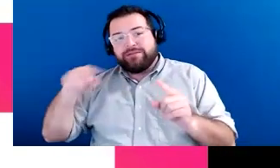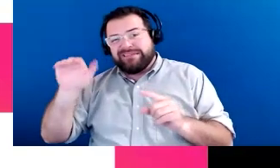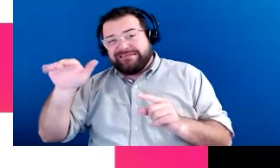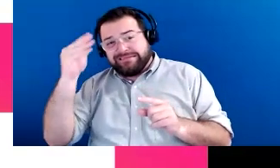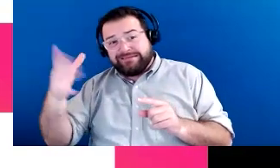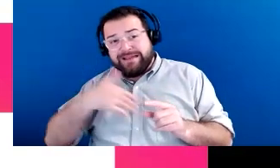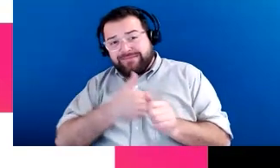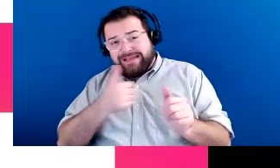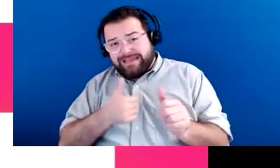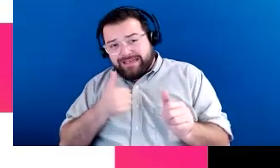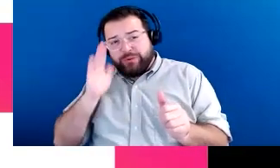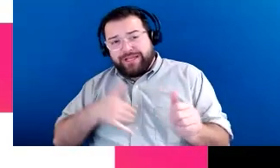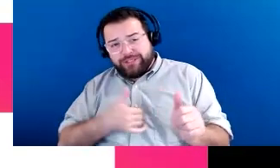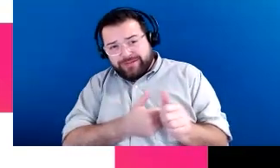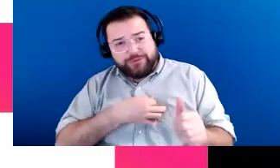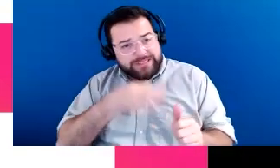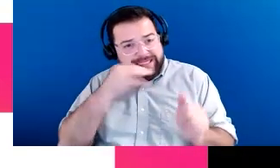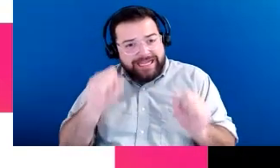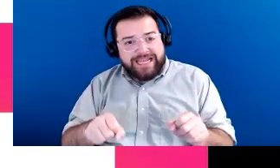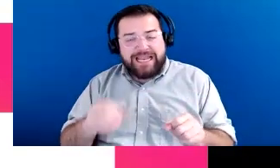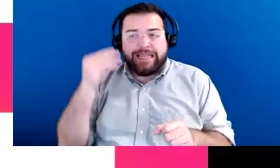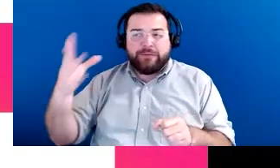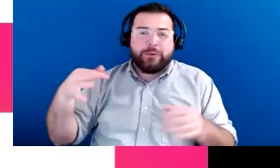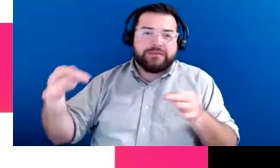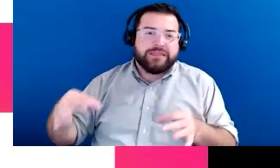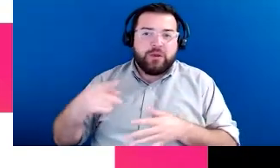You know, letting them know what, you know, what's going on or what my plan is,